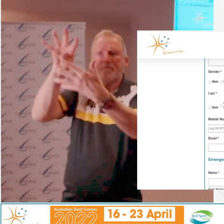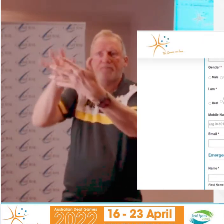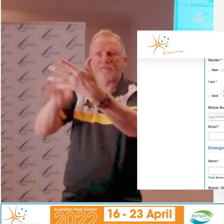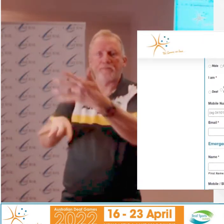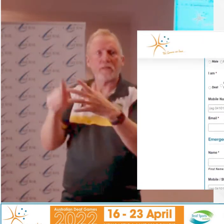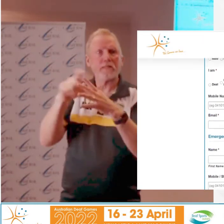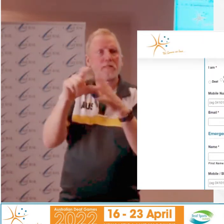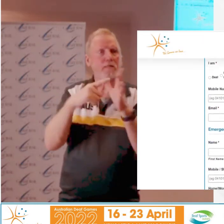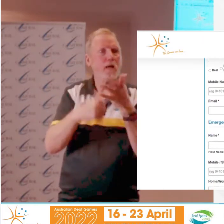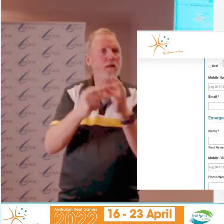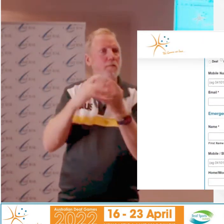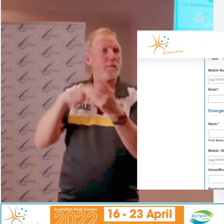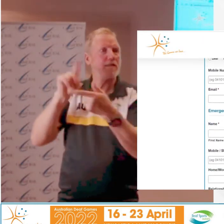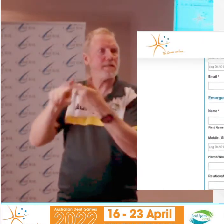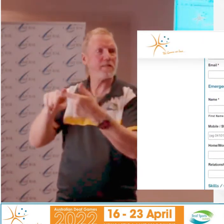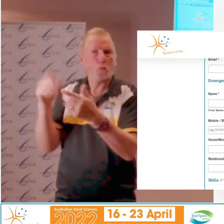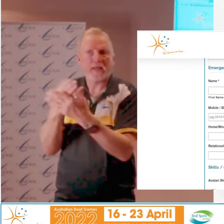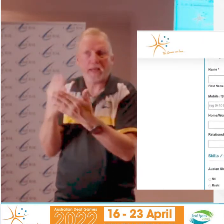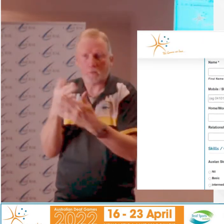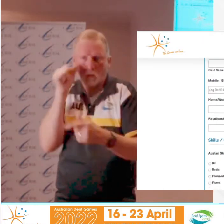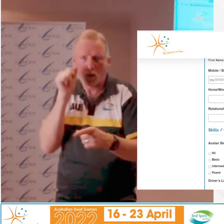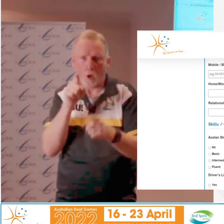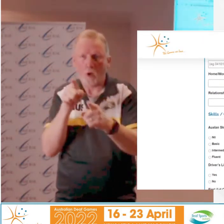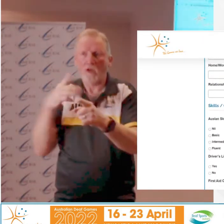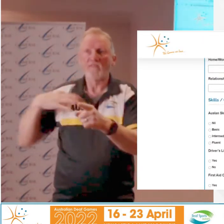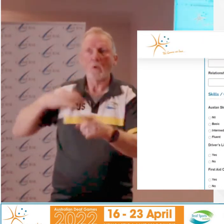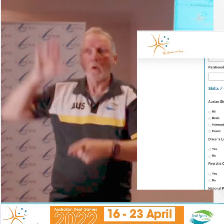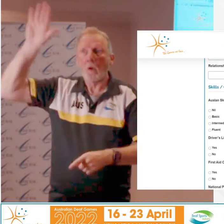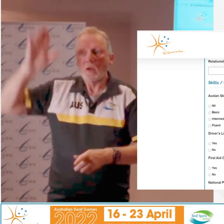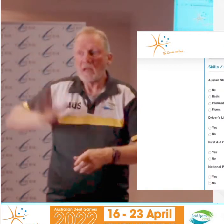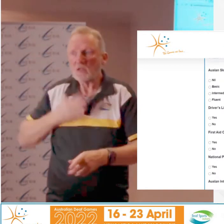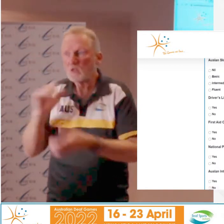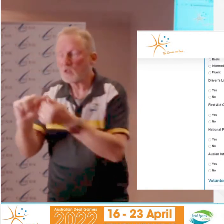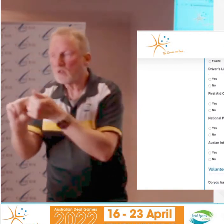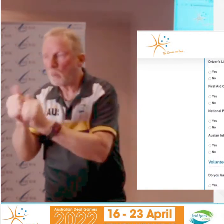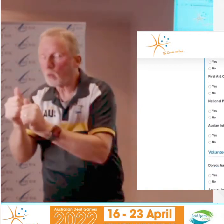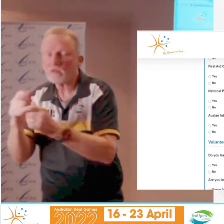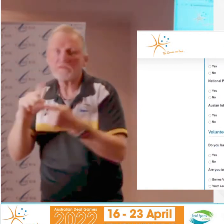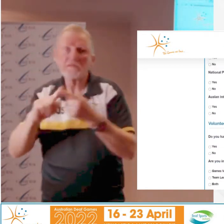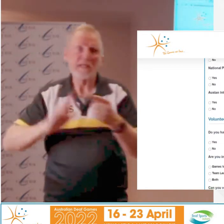write down the folder you click submit and all that information will get uploaded into a database